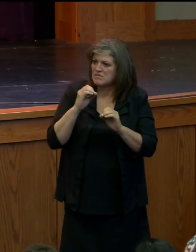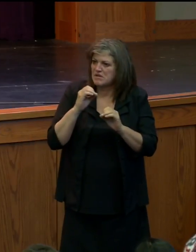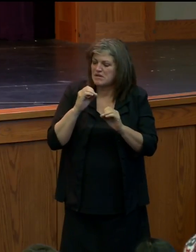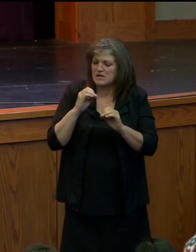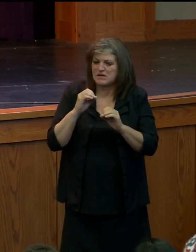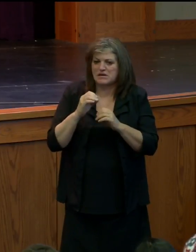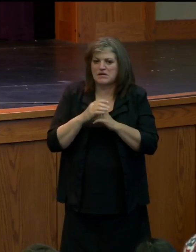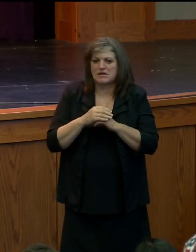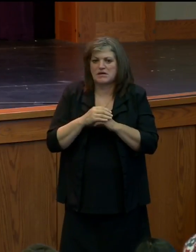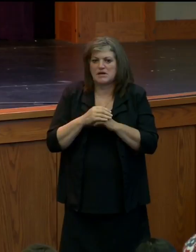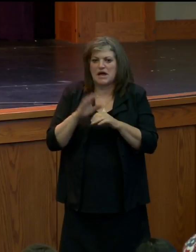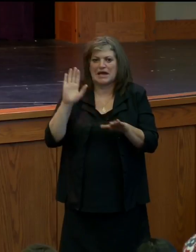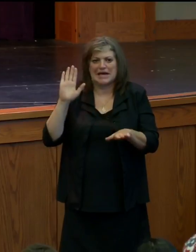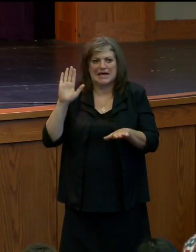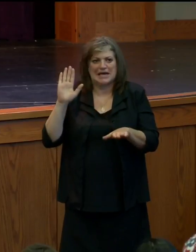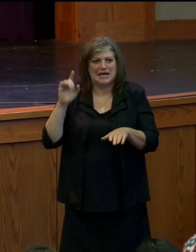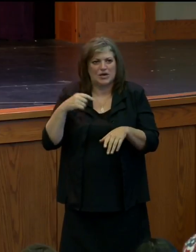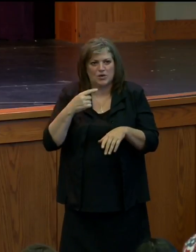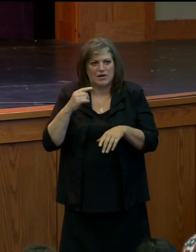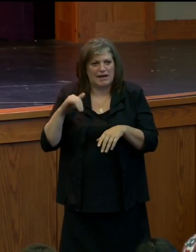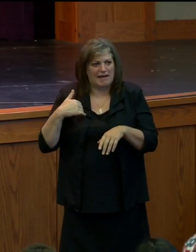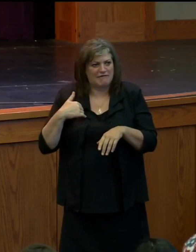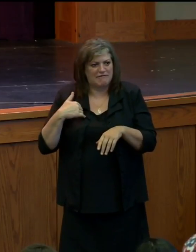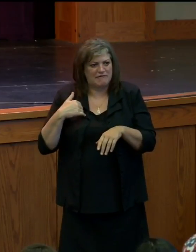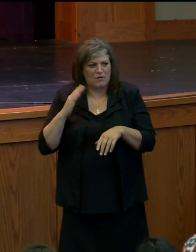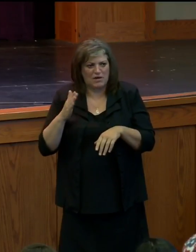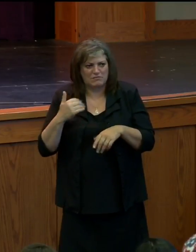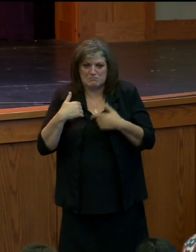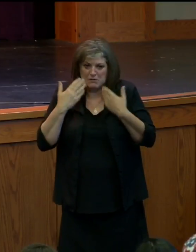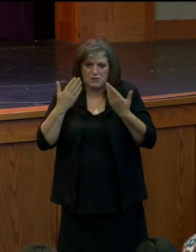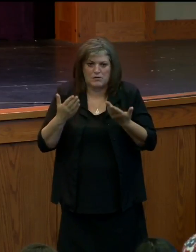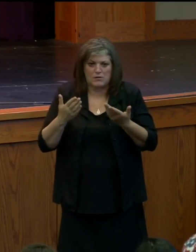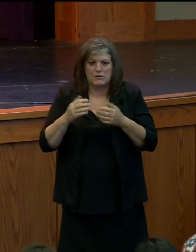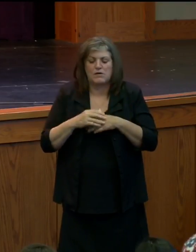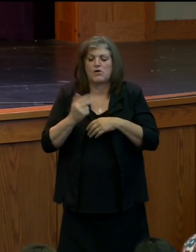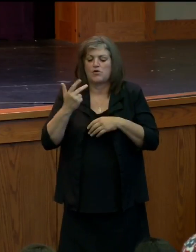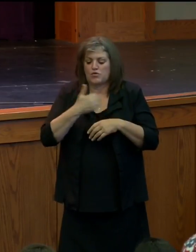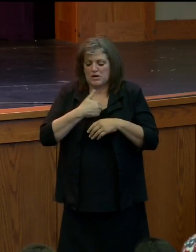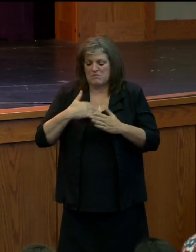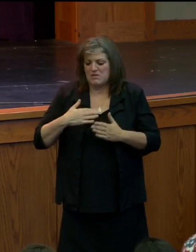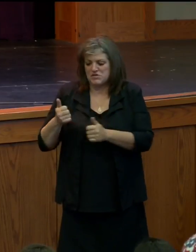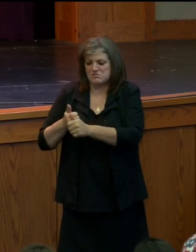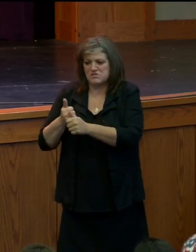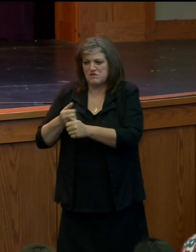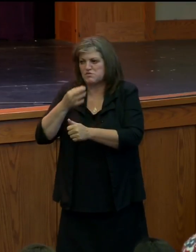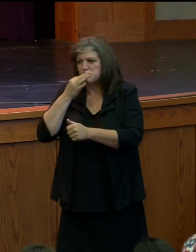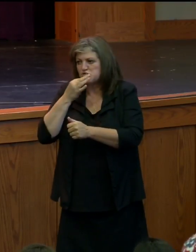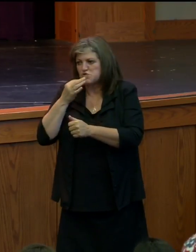I REALLY THINK WE SHOULD HAVE A VOICE ON THAT AS WELL AND AS I SAID WITH THREE MEMBERS BEING LAME DUCKS THEY SHOULD NOT BE